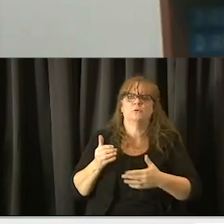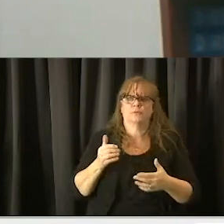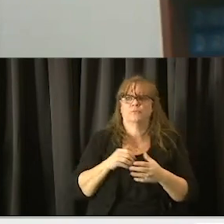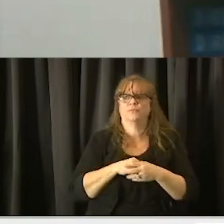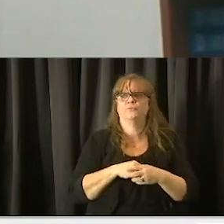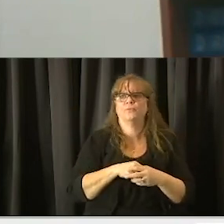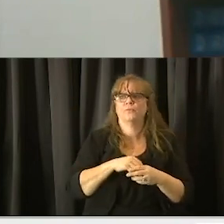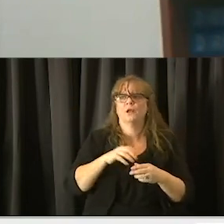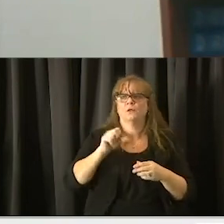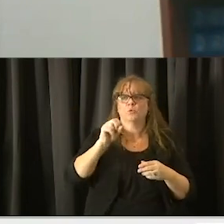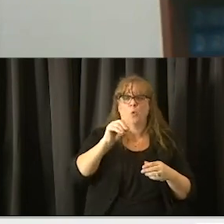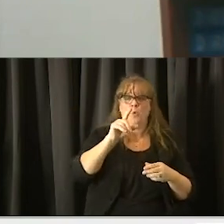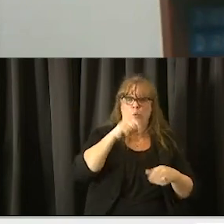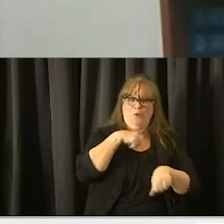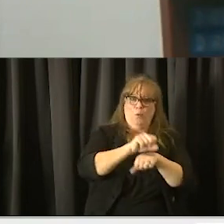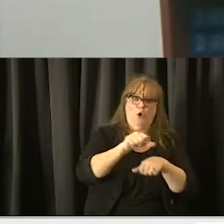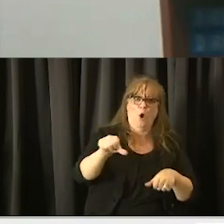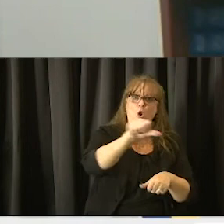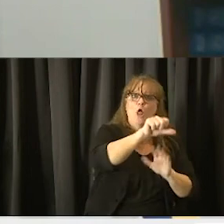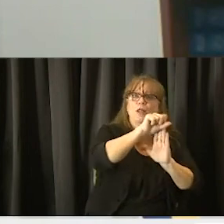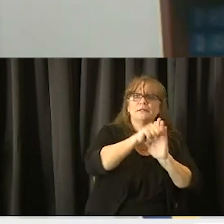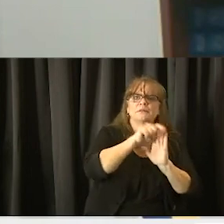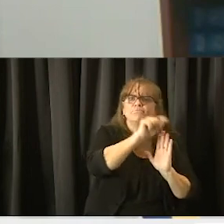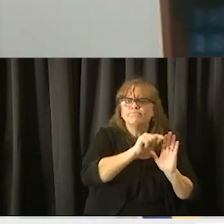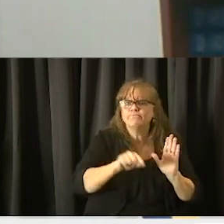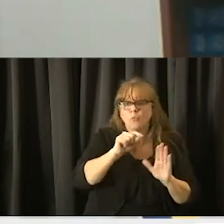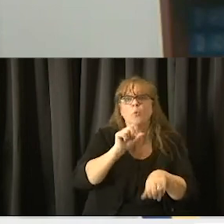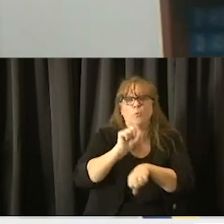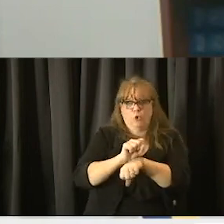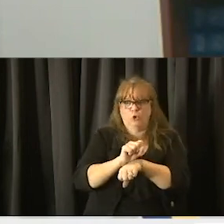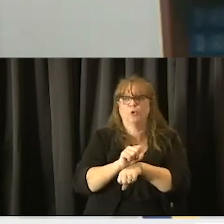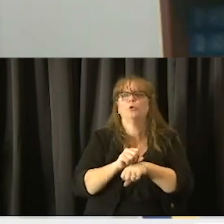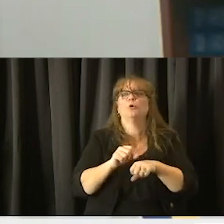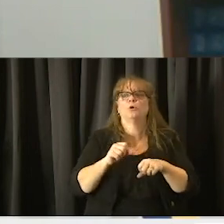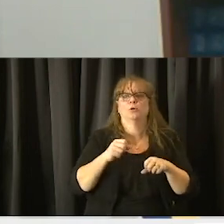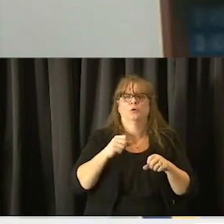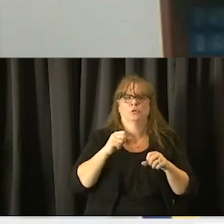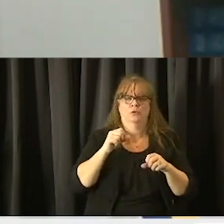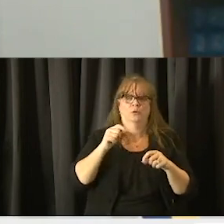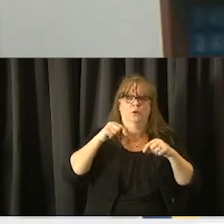we are also increasing our surveillance across the state with cdc sequencing in addition to the